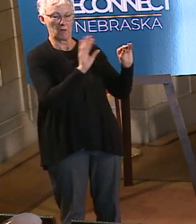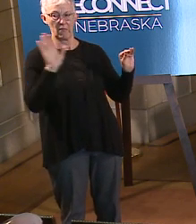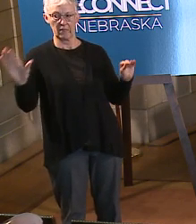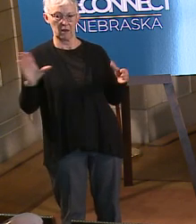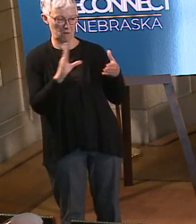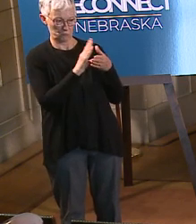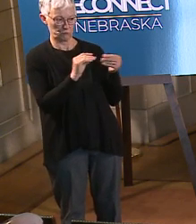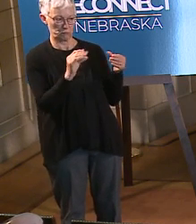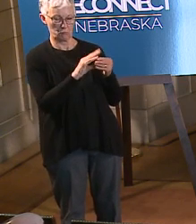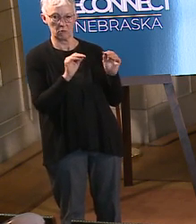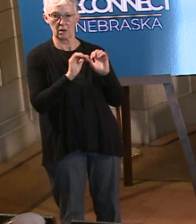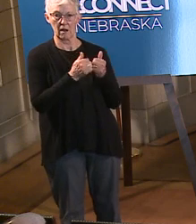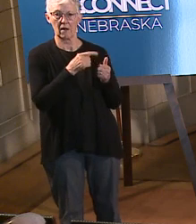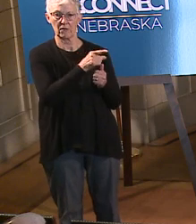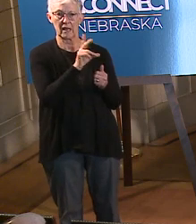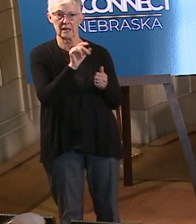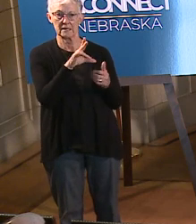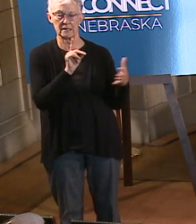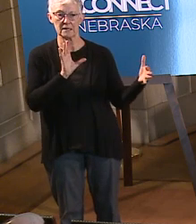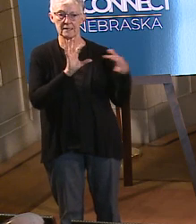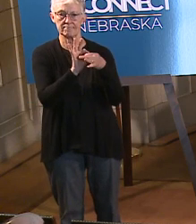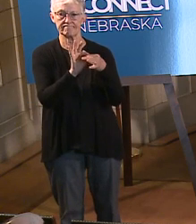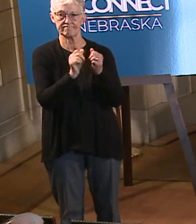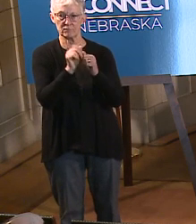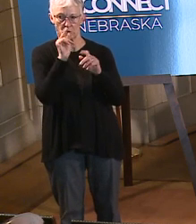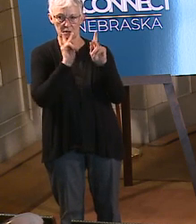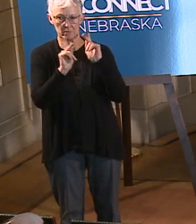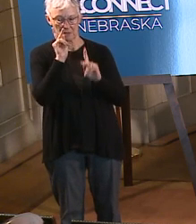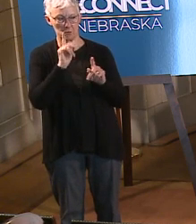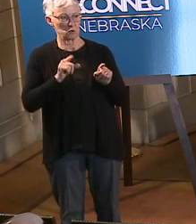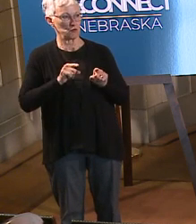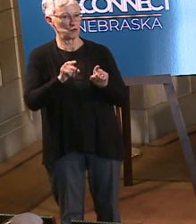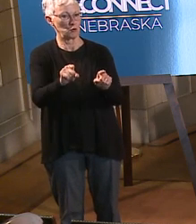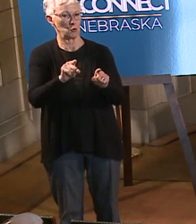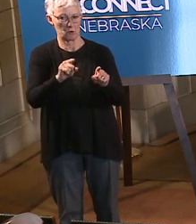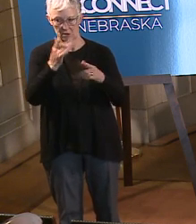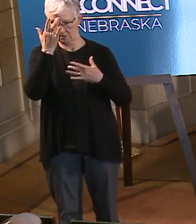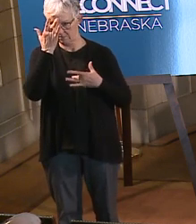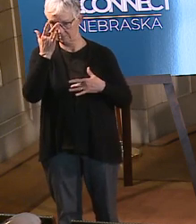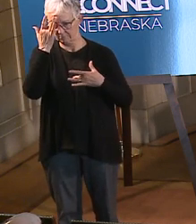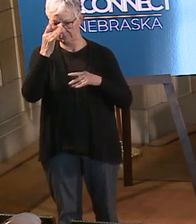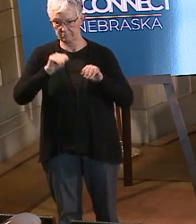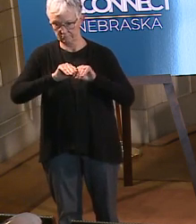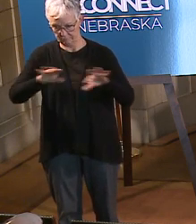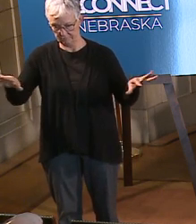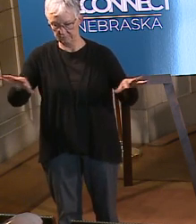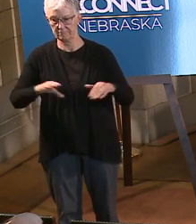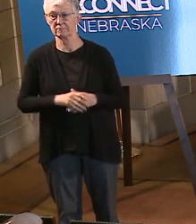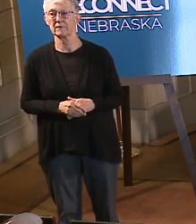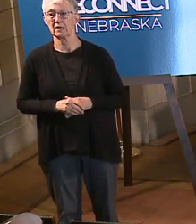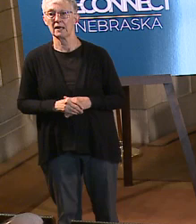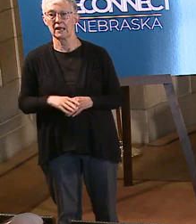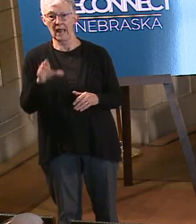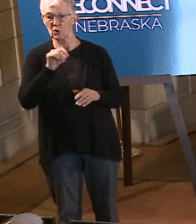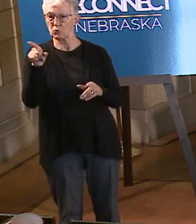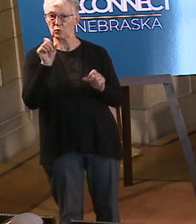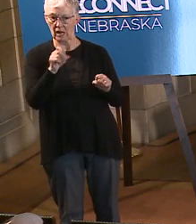TELL STORIES ABOUT INDIVIDUALS WHO MADE A DIFFERENCE TO THEM DURING THE PANDEMIC. IT'S AN OPPORTUNITY FOR